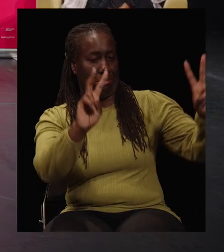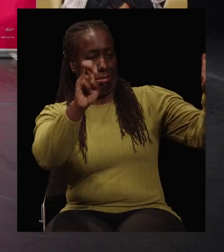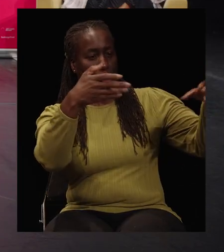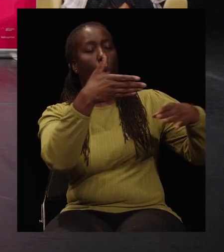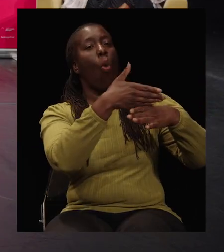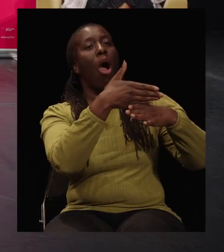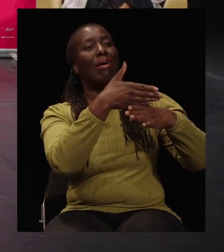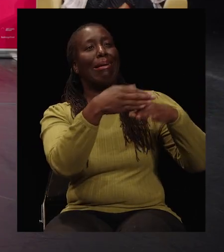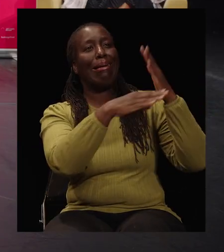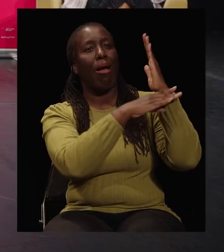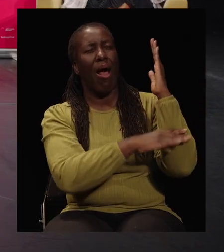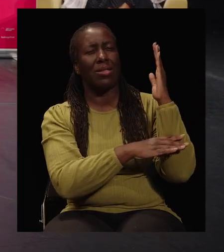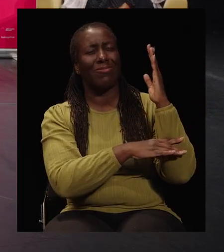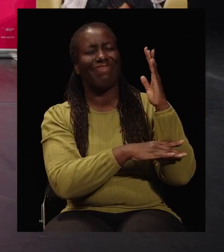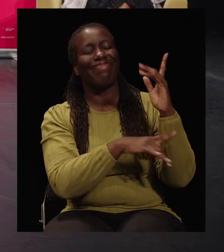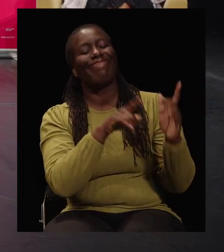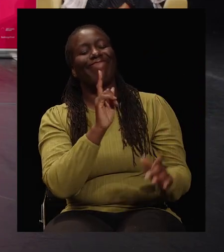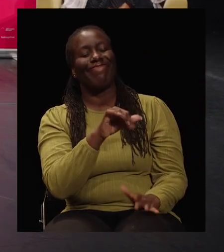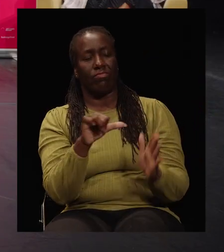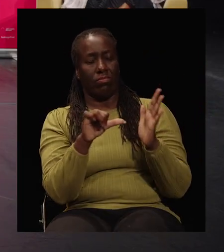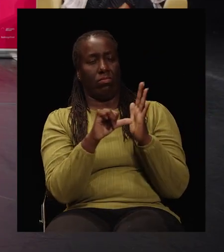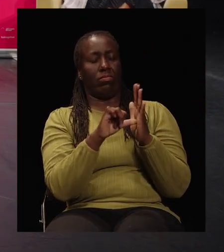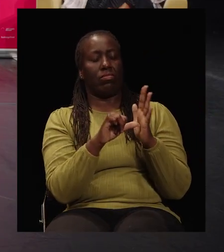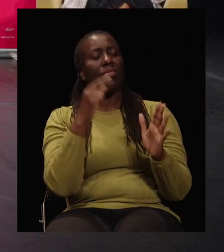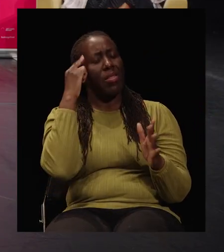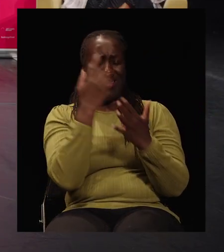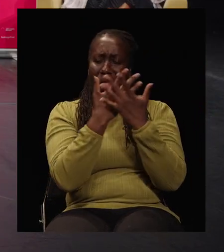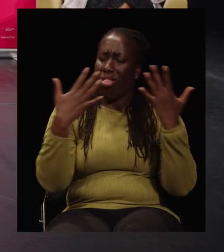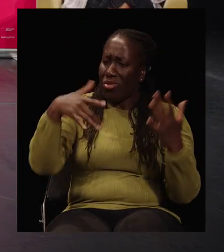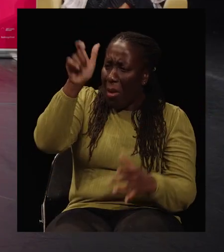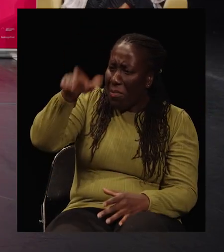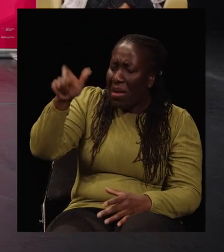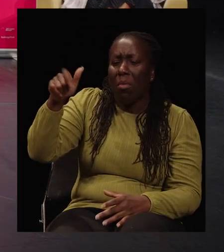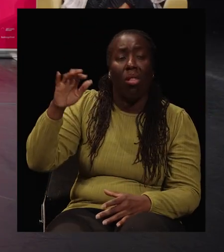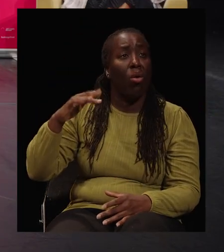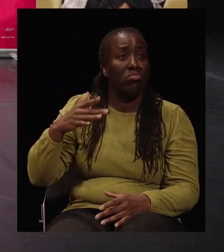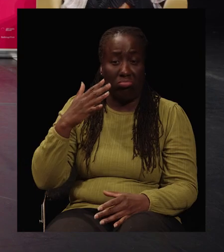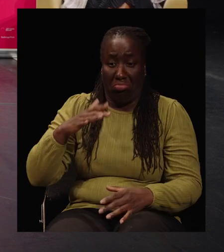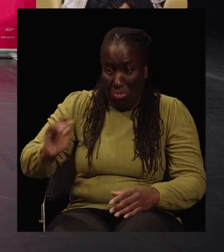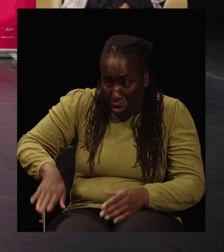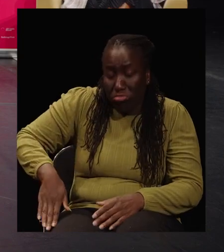And I think that that's really hard because I think that there's a lot of people who will have grown up in a similar situation to me